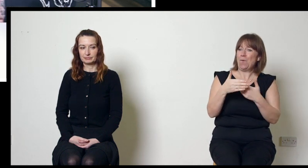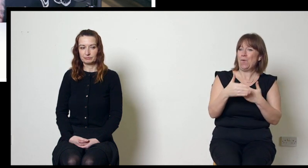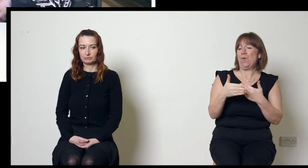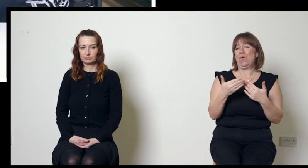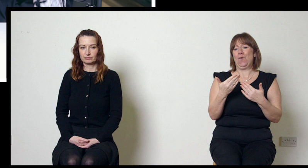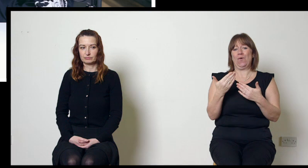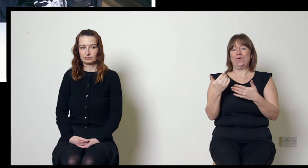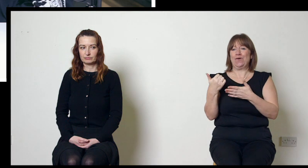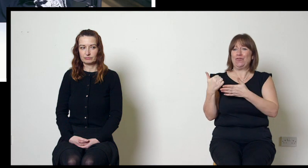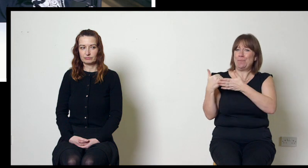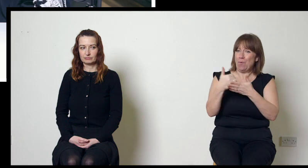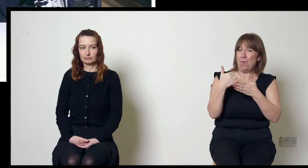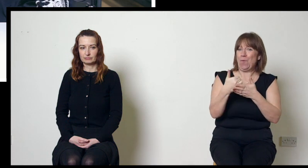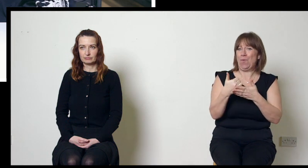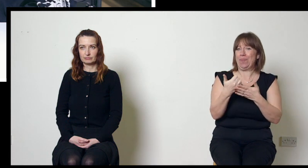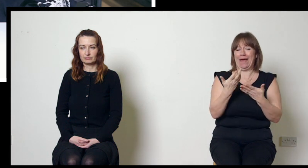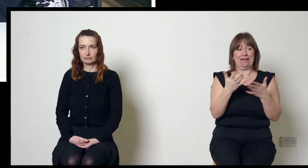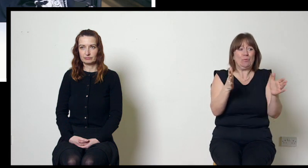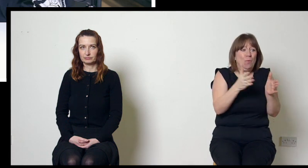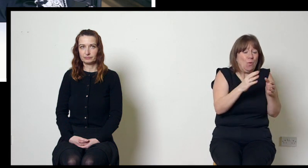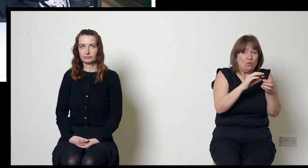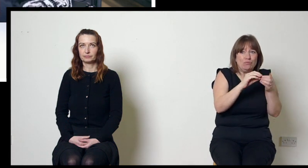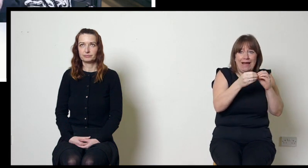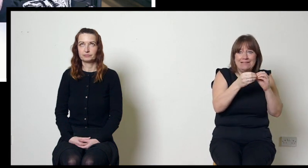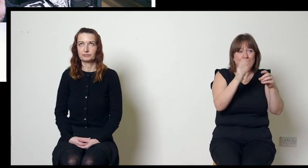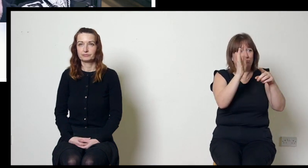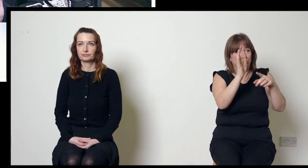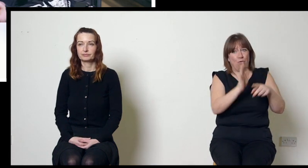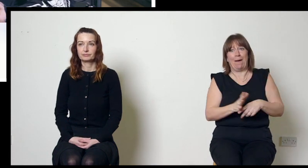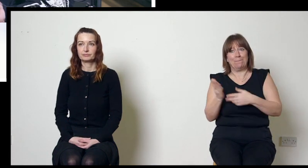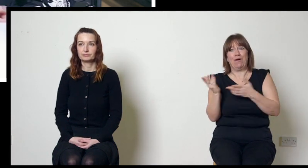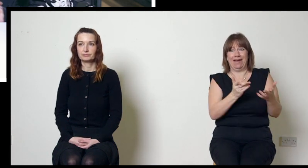than a tiny little creative programme can bring to really make it truly accessible.